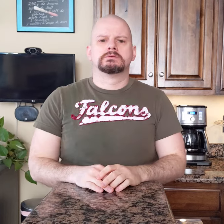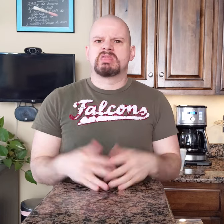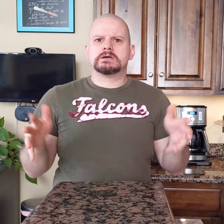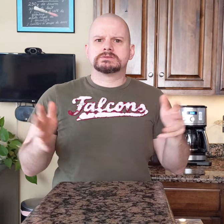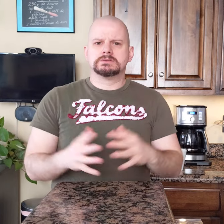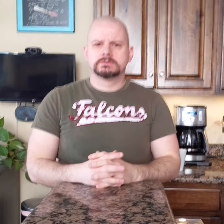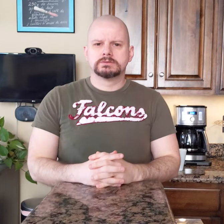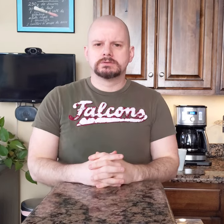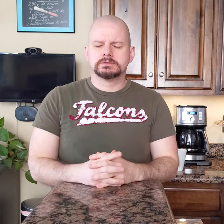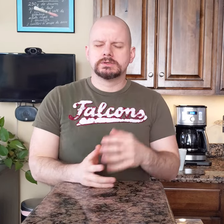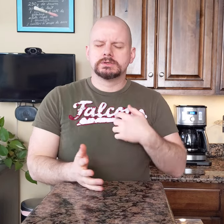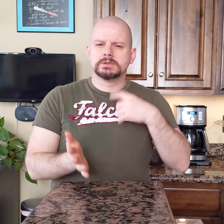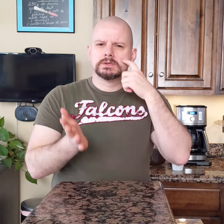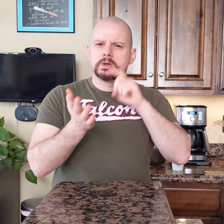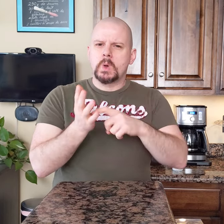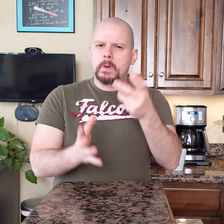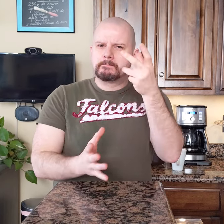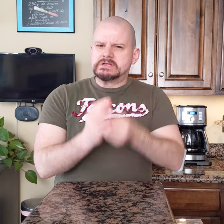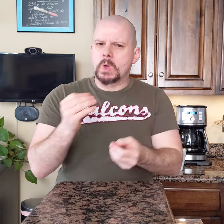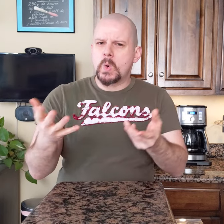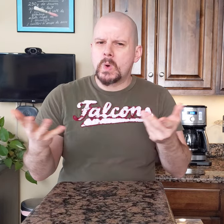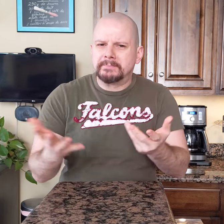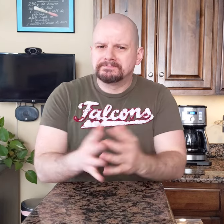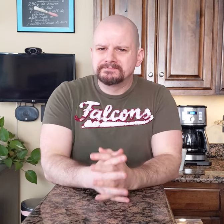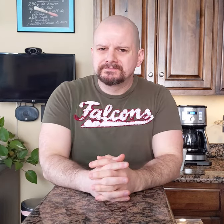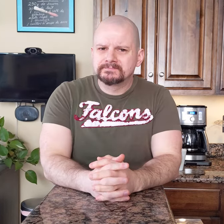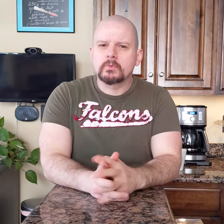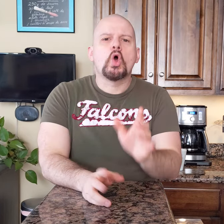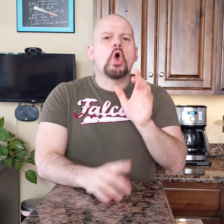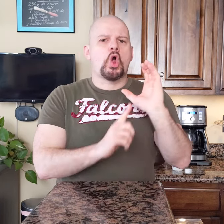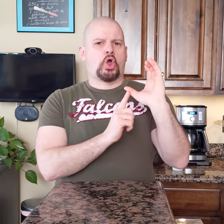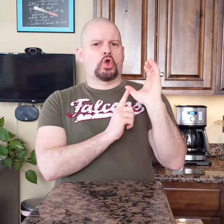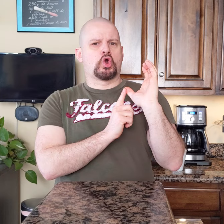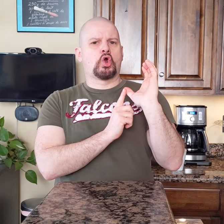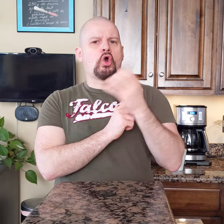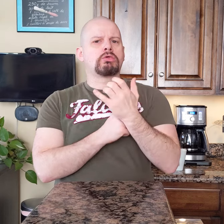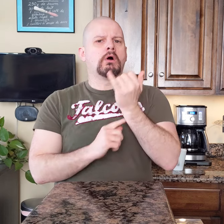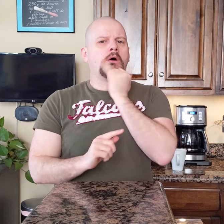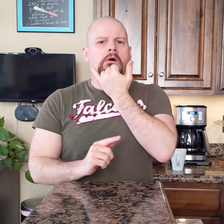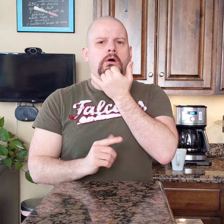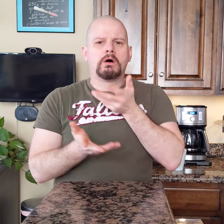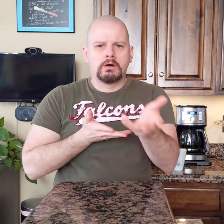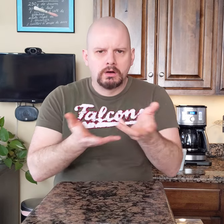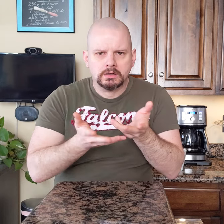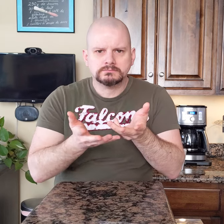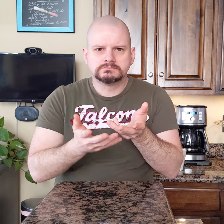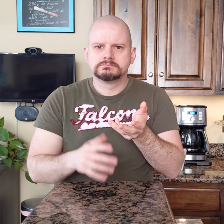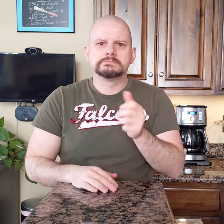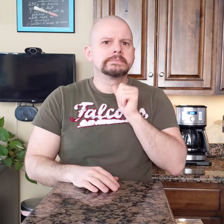That's all. Do you notice something missing? Cultural mistreatments...